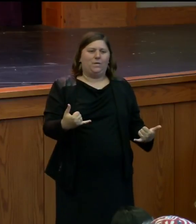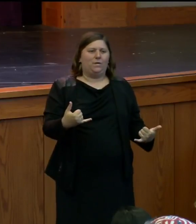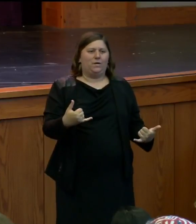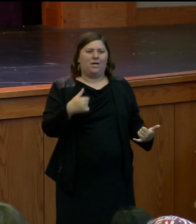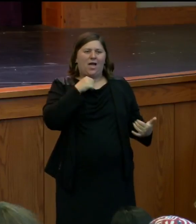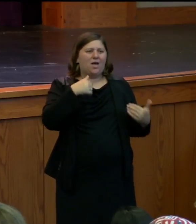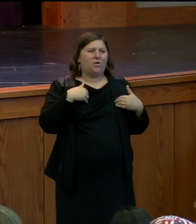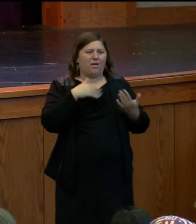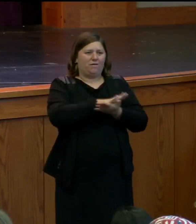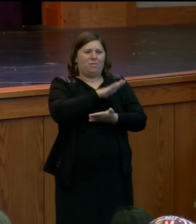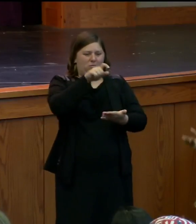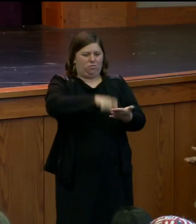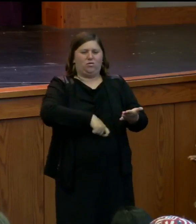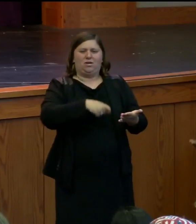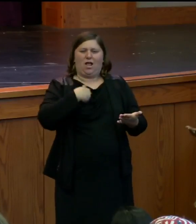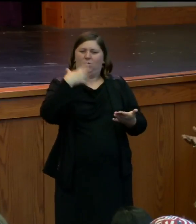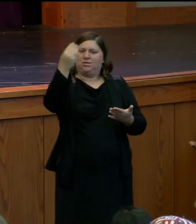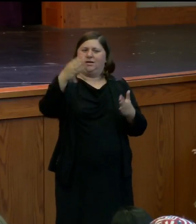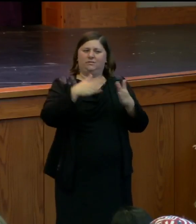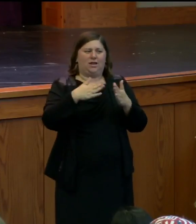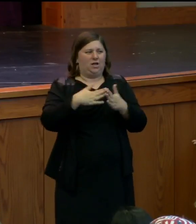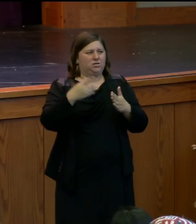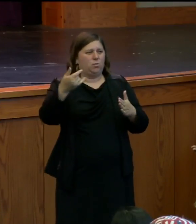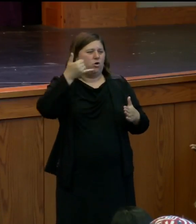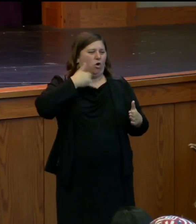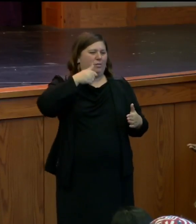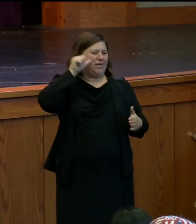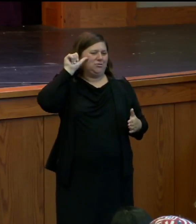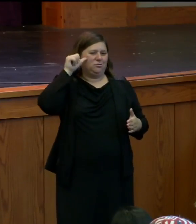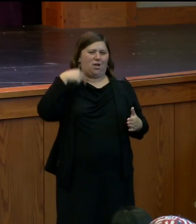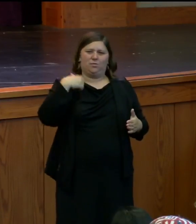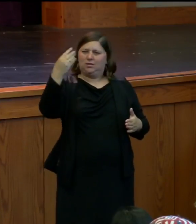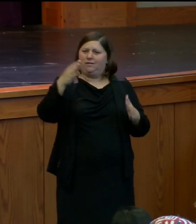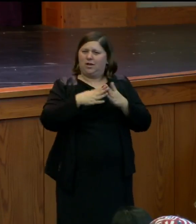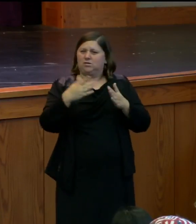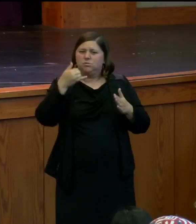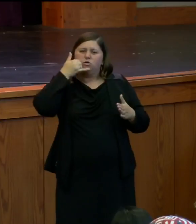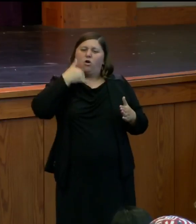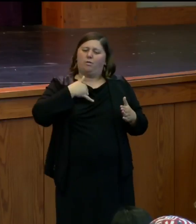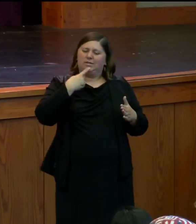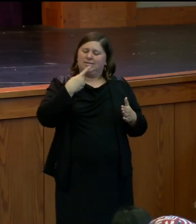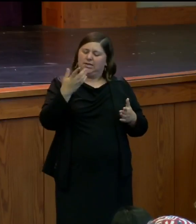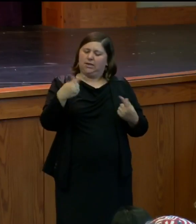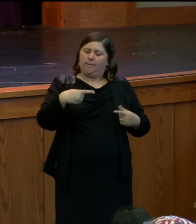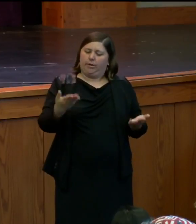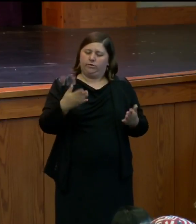I DON'T HAVE A WRITTEN STATEMENT BECAUSE I WAS OUT OF TOWN. I GOT A CALL WHILE I WAS OUT OF TOWN YESTERDAY TO COME AND SPEAK HERE TODAY.